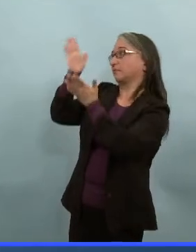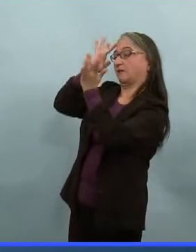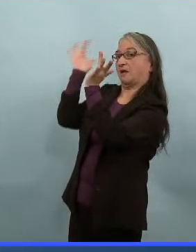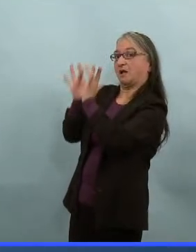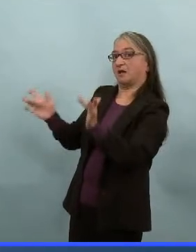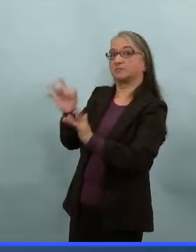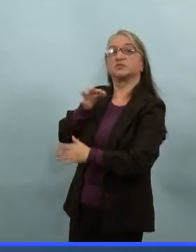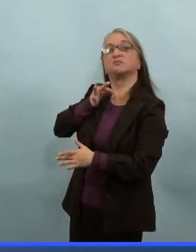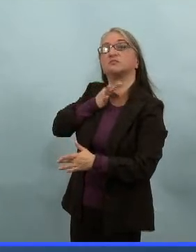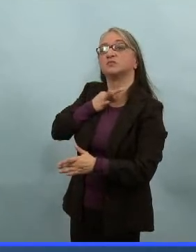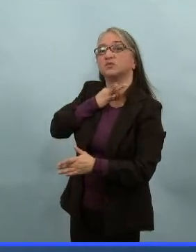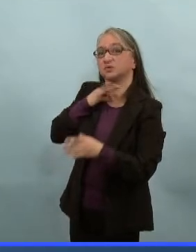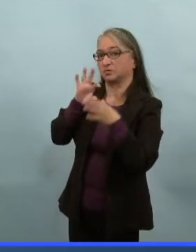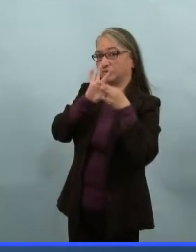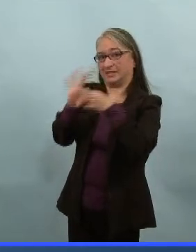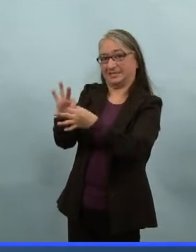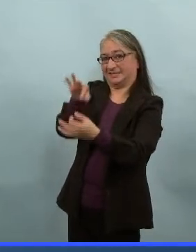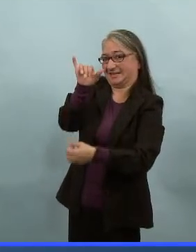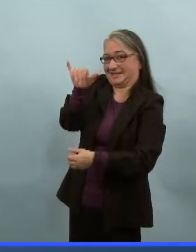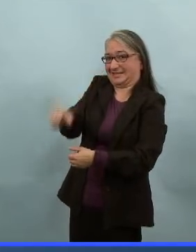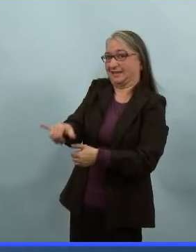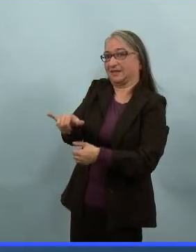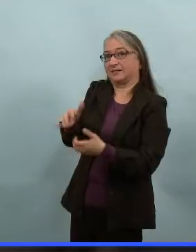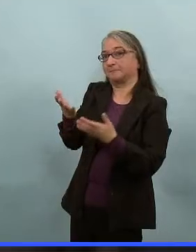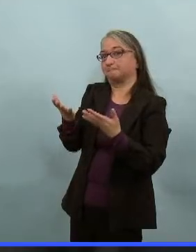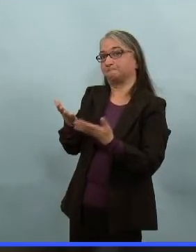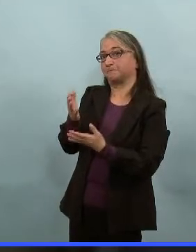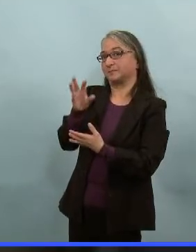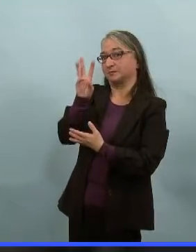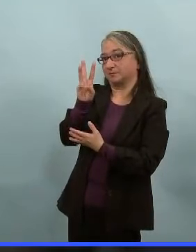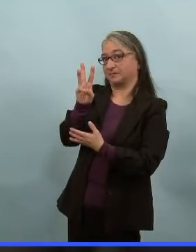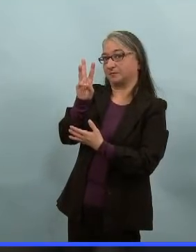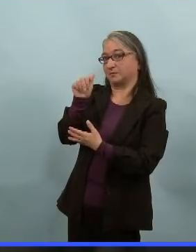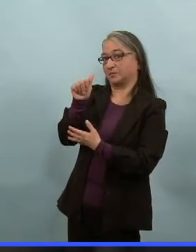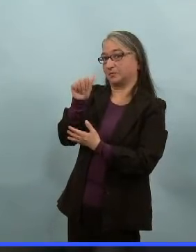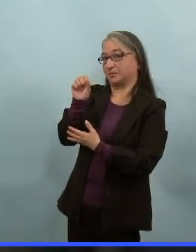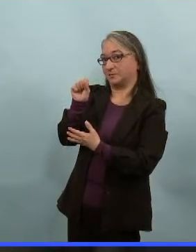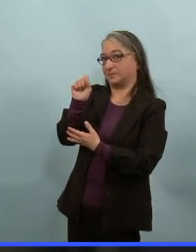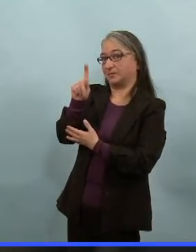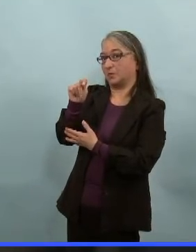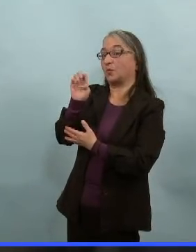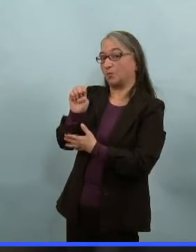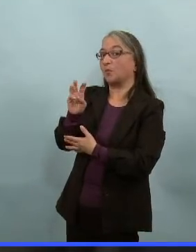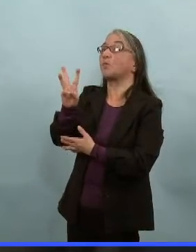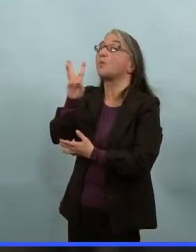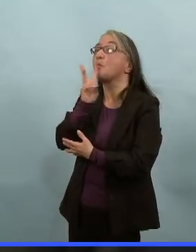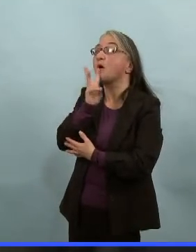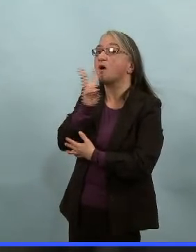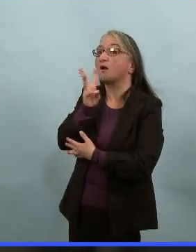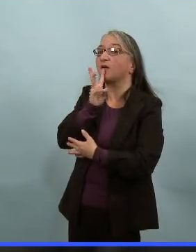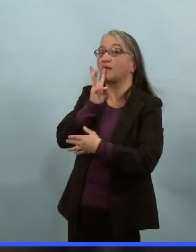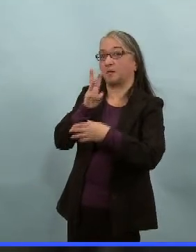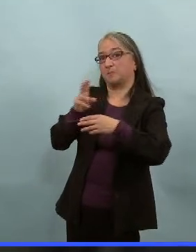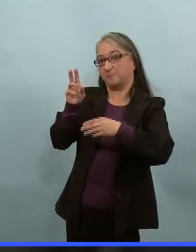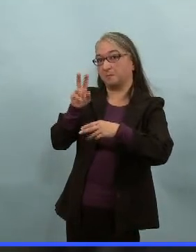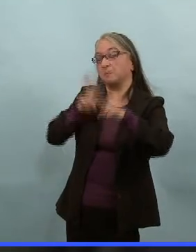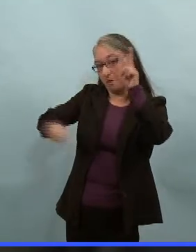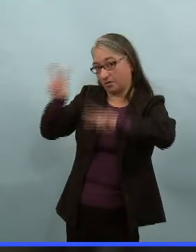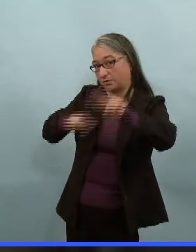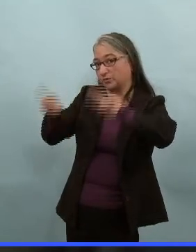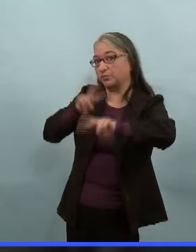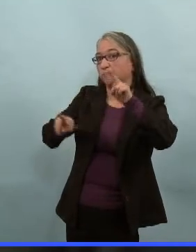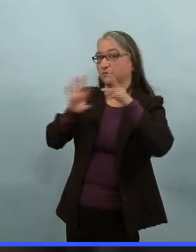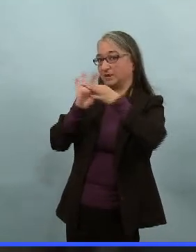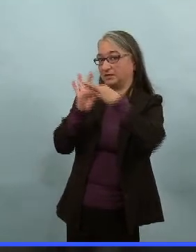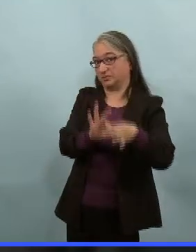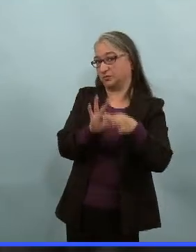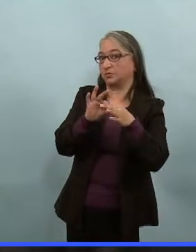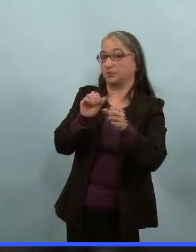monitoring so we have uh information related to wastewater monitoring related to cova activity and